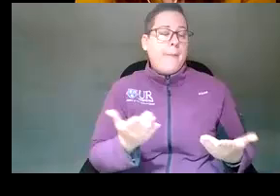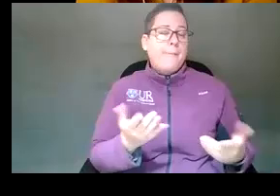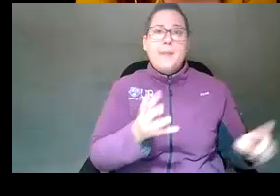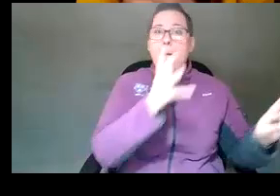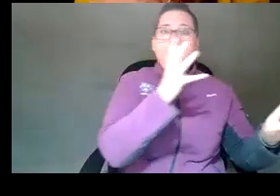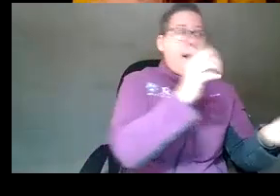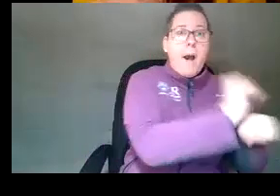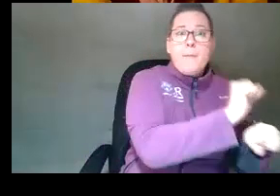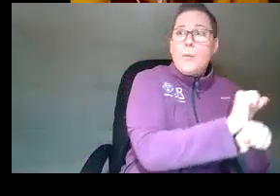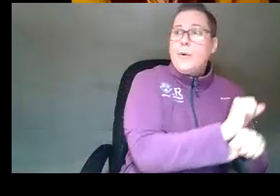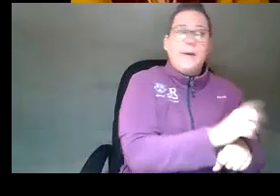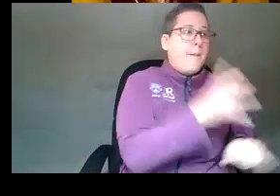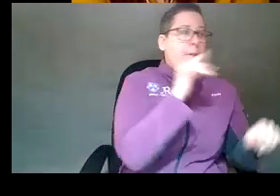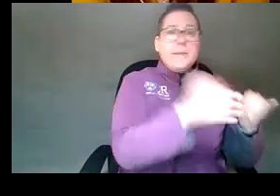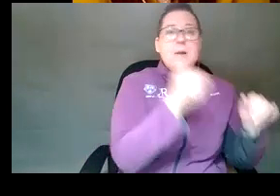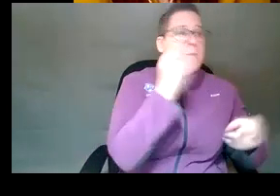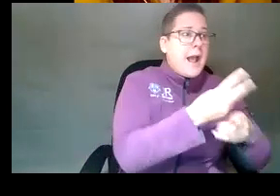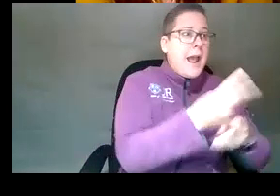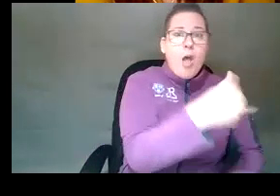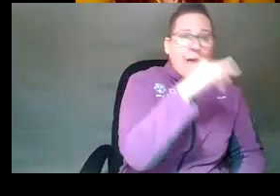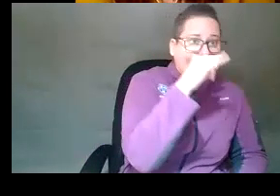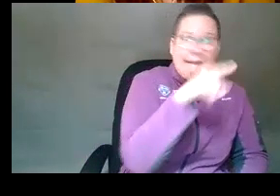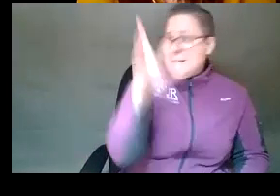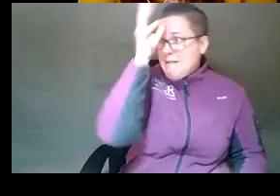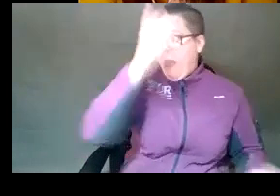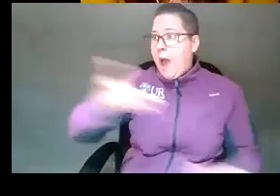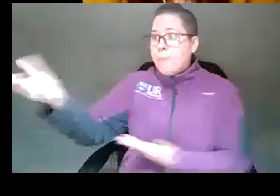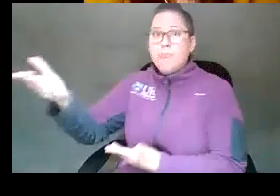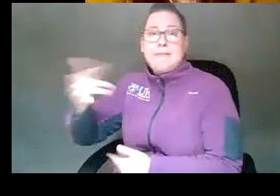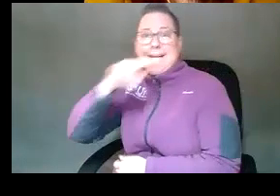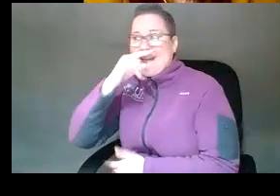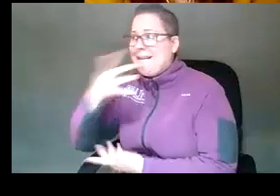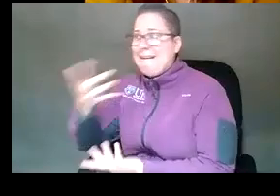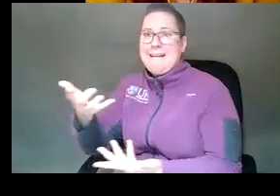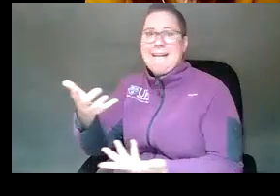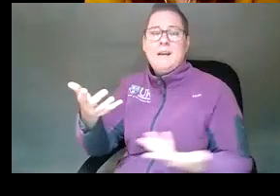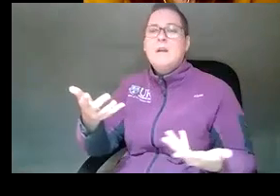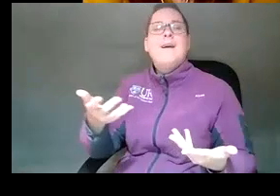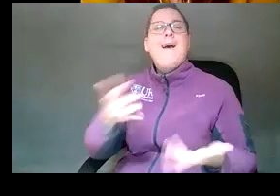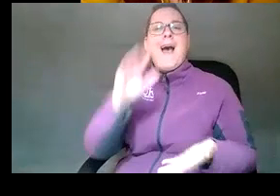to stay home for other child care purposes some of those barriers may be able to be minimized